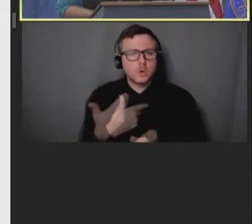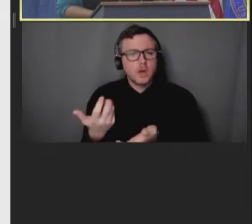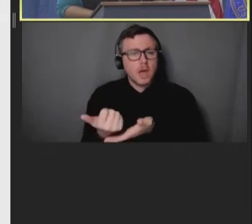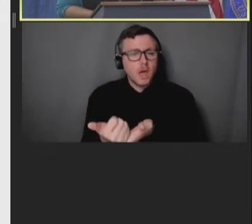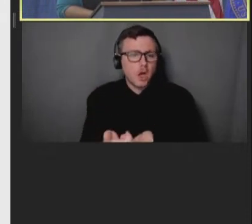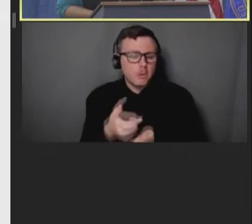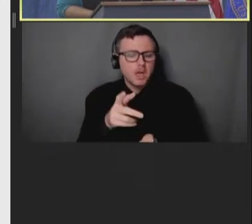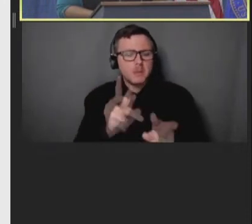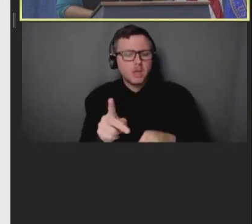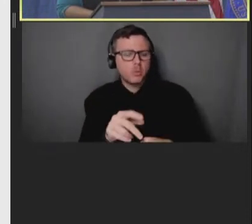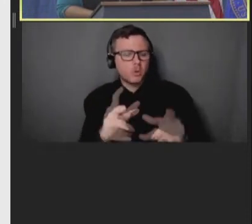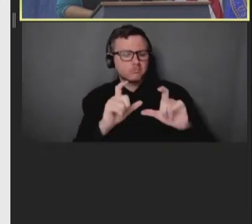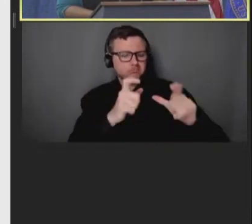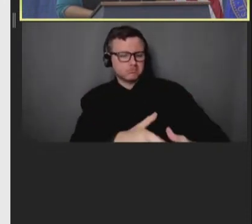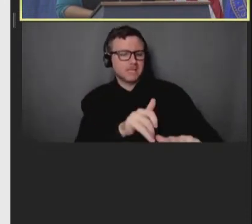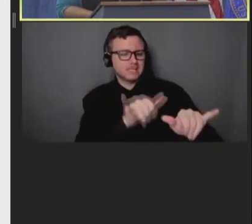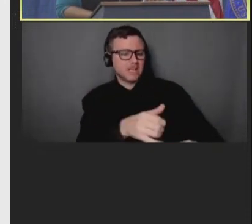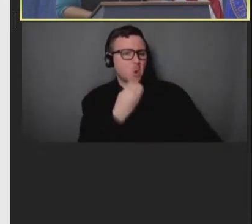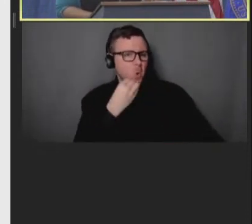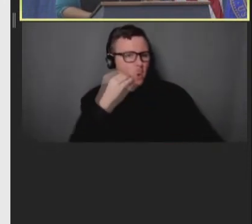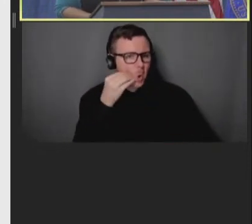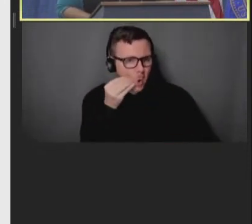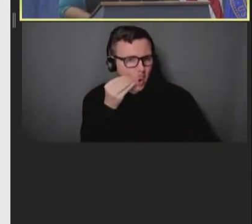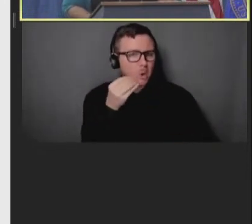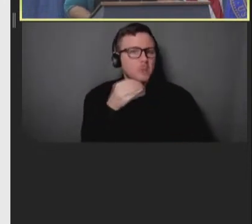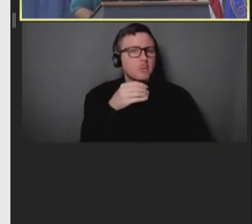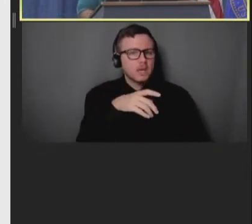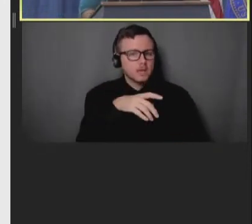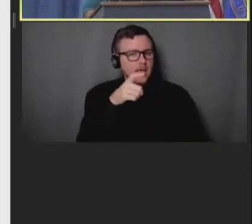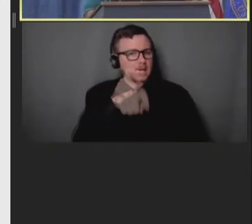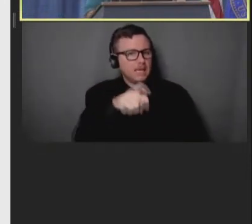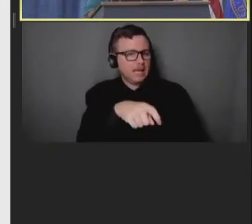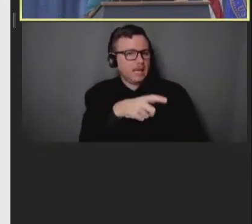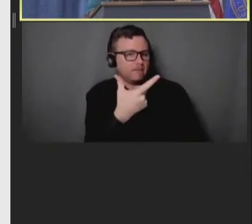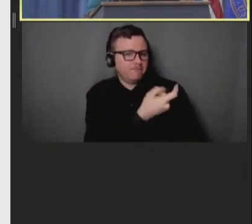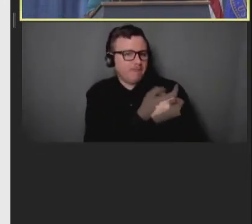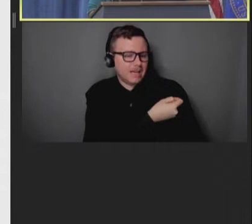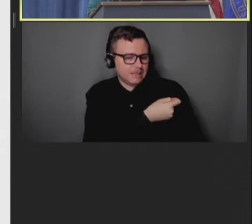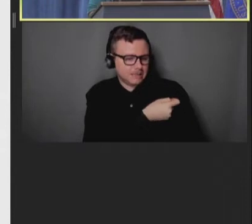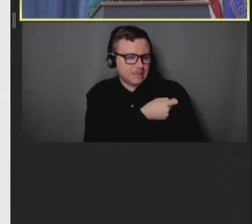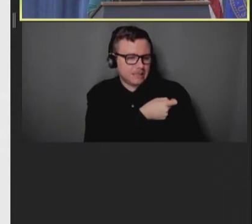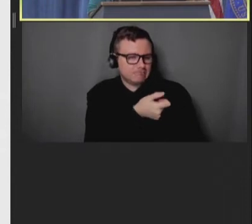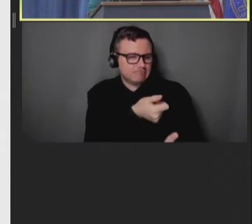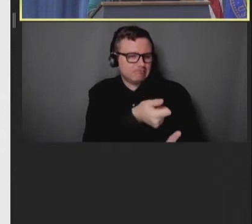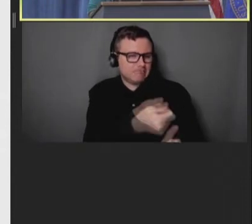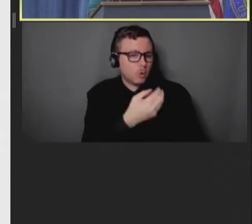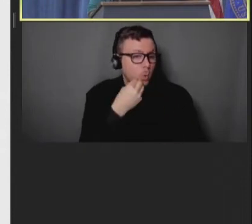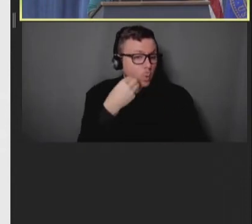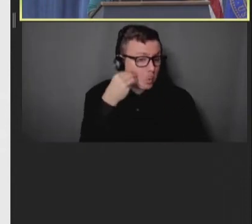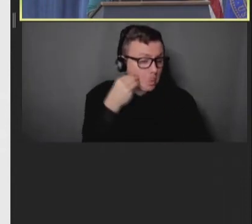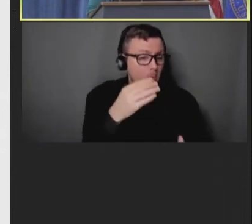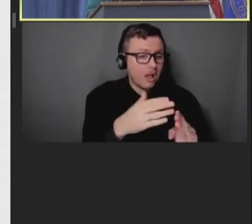vaccine administered in their own home. That was something we saw a lot when we talk about,